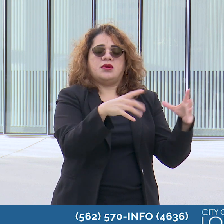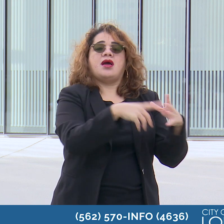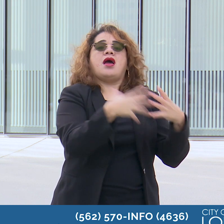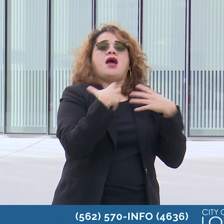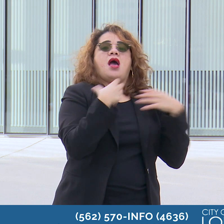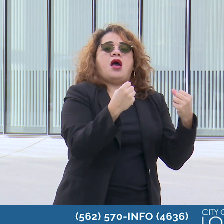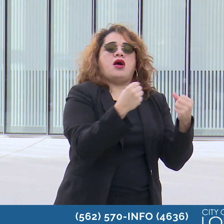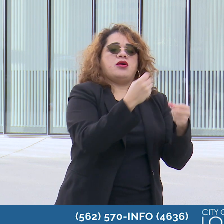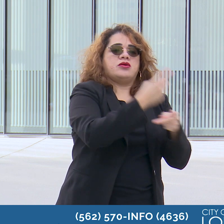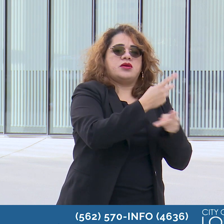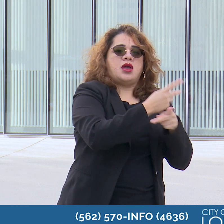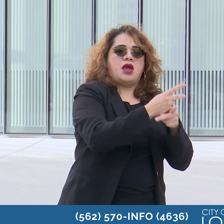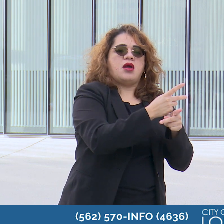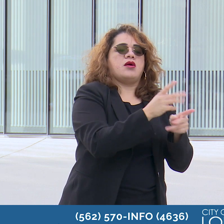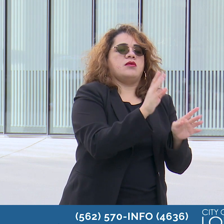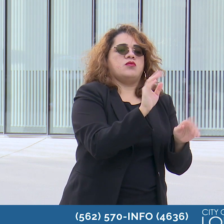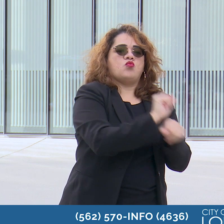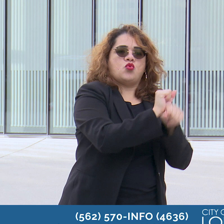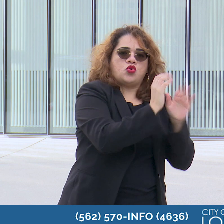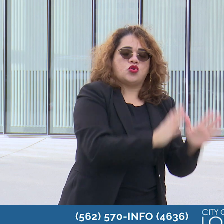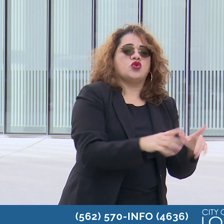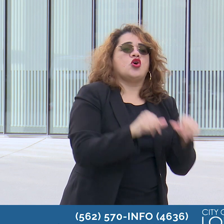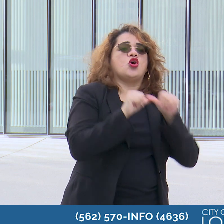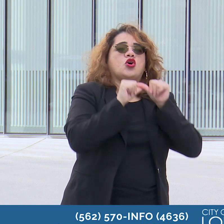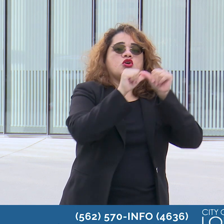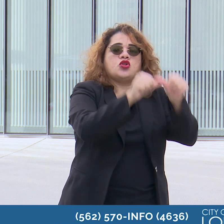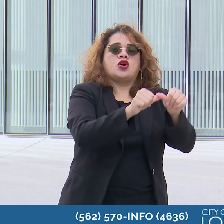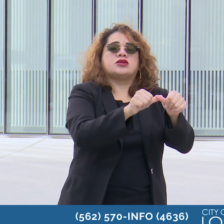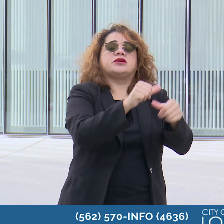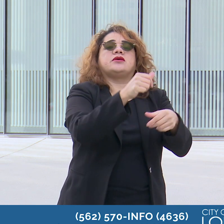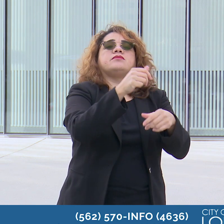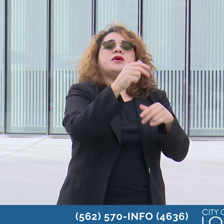personnel and long term care facility residents.